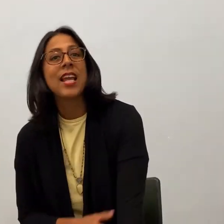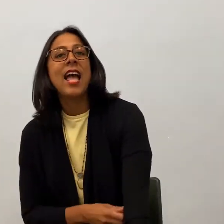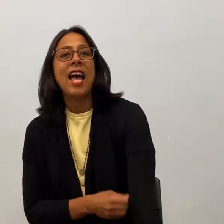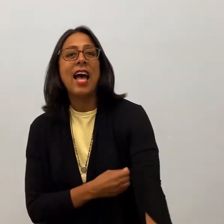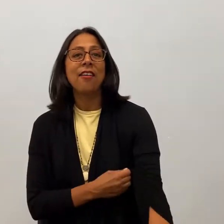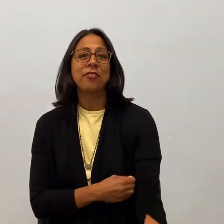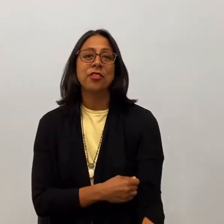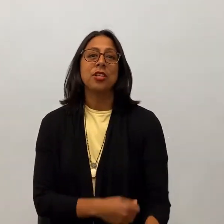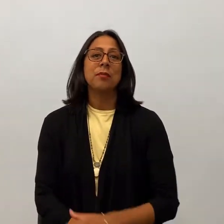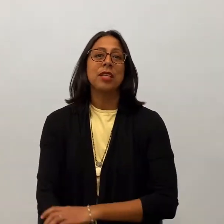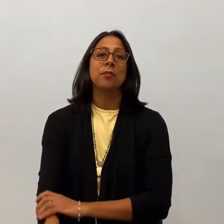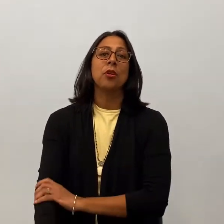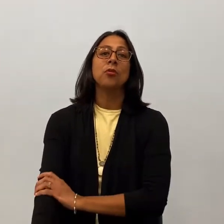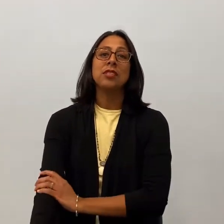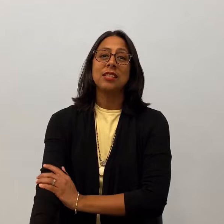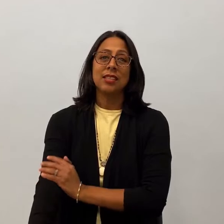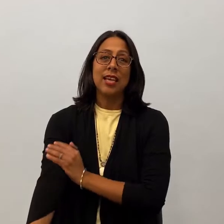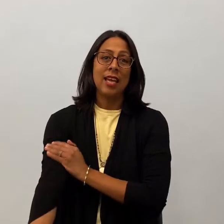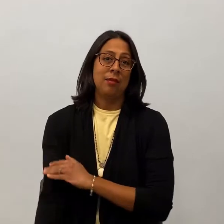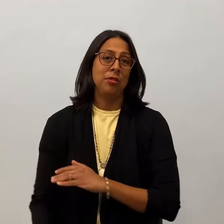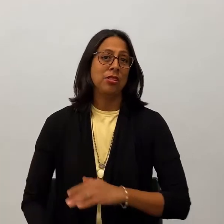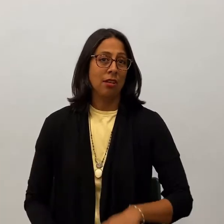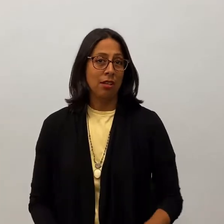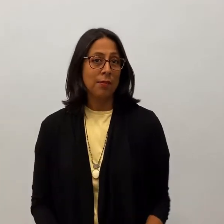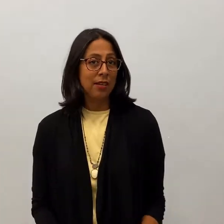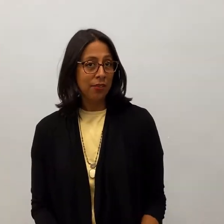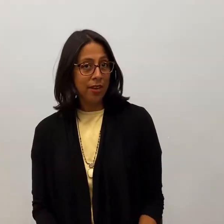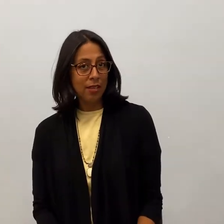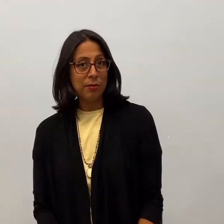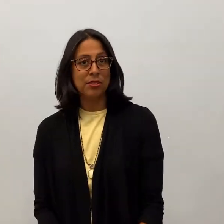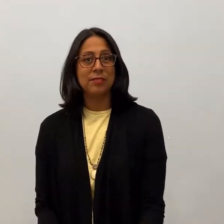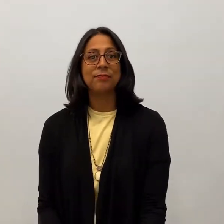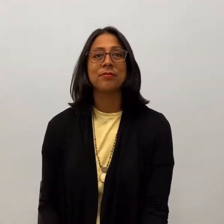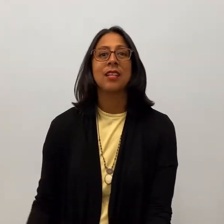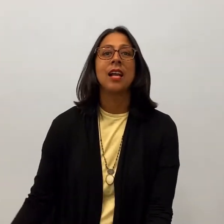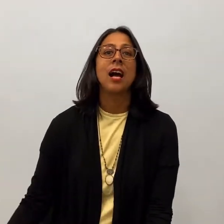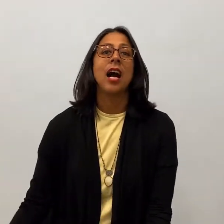After, you can make up your own silly animal song about other animals.